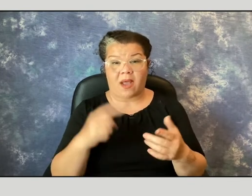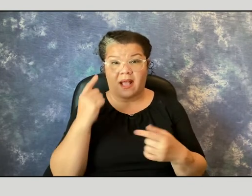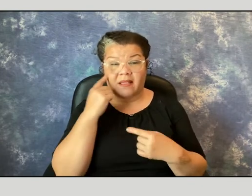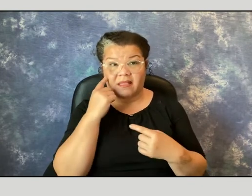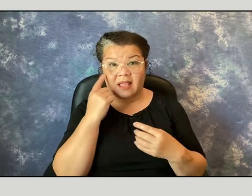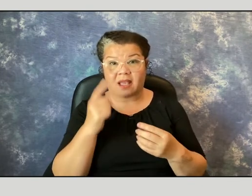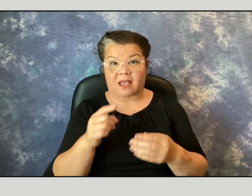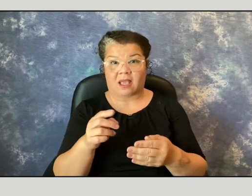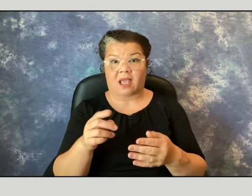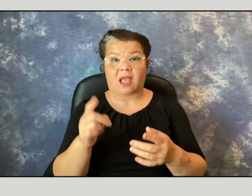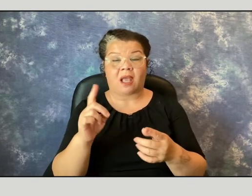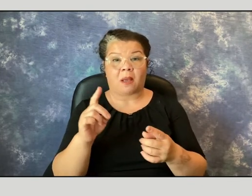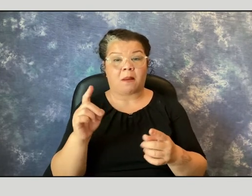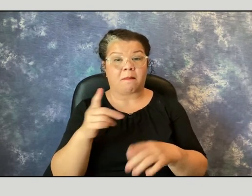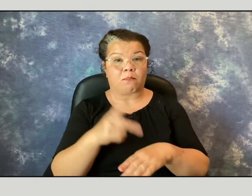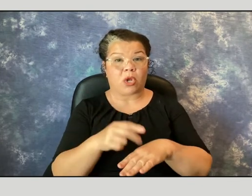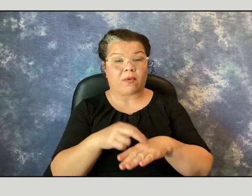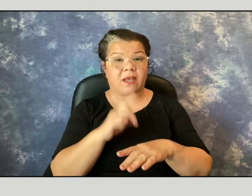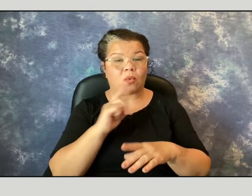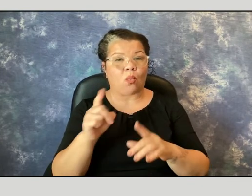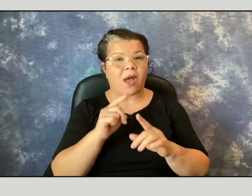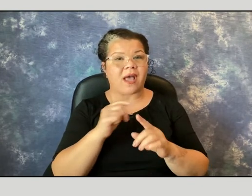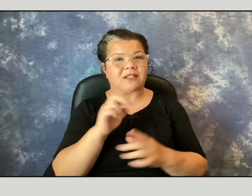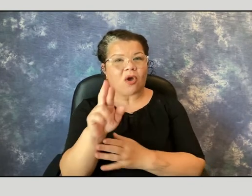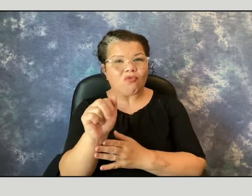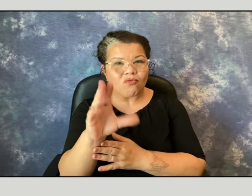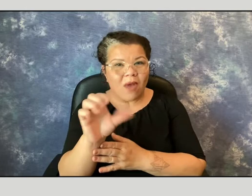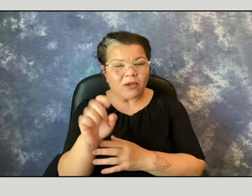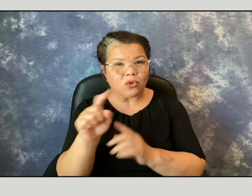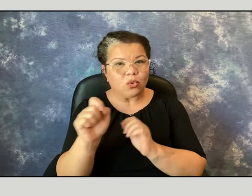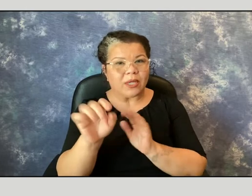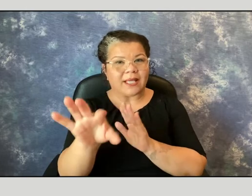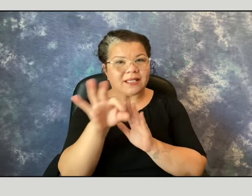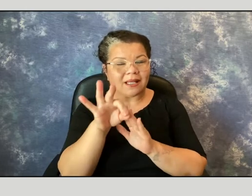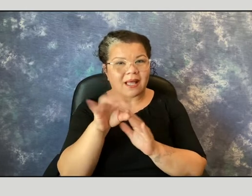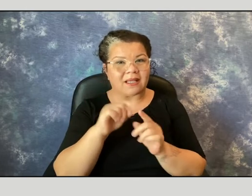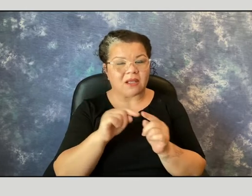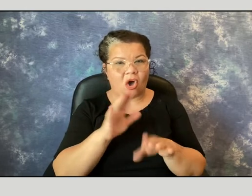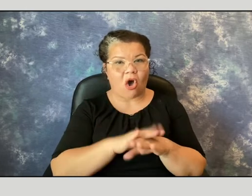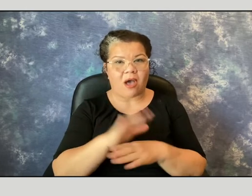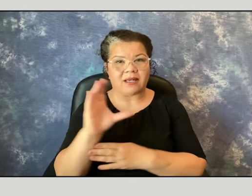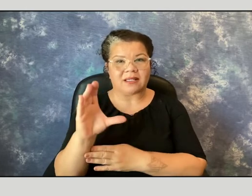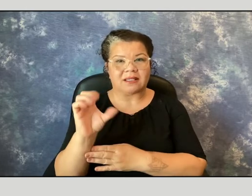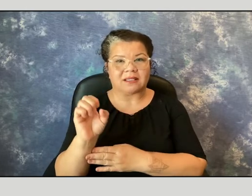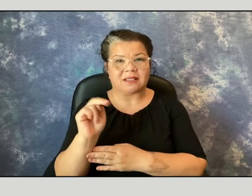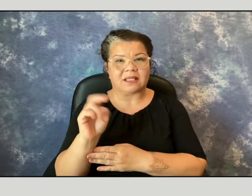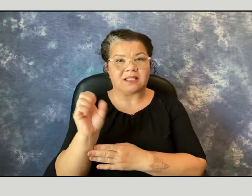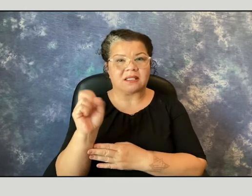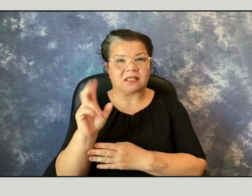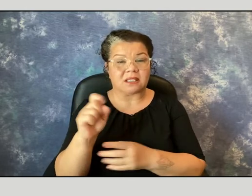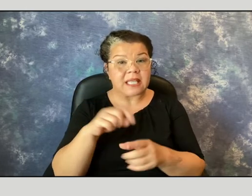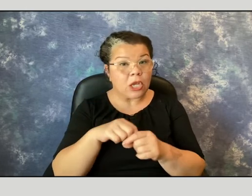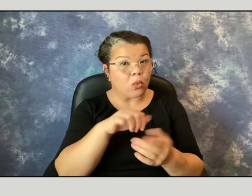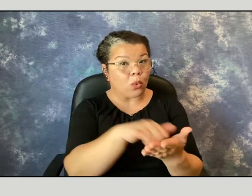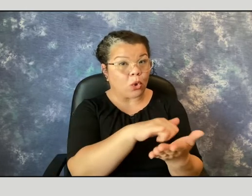that one could select on the census in New York, and yet racism did not exist in Puerto Rico